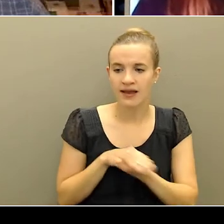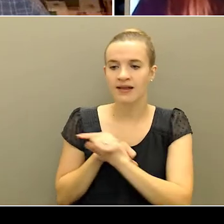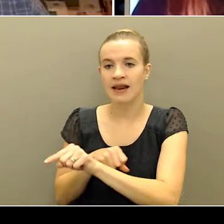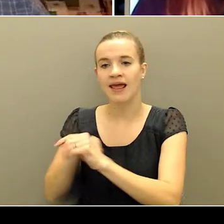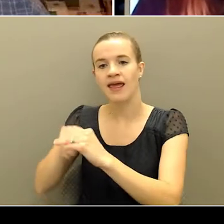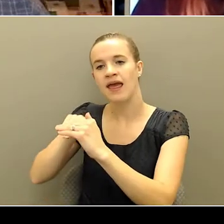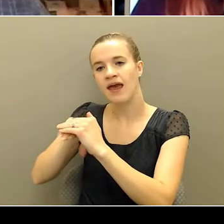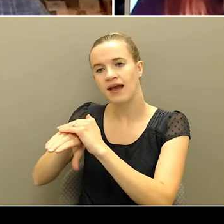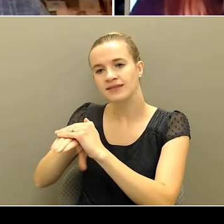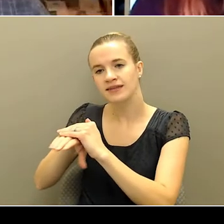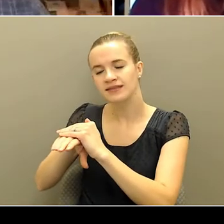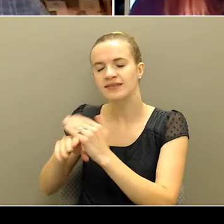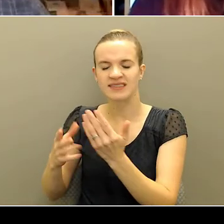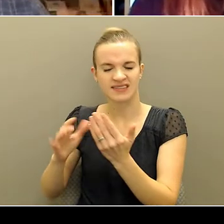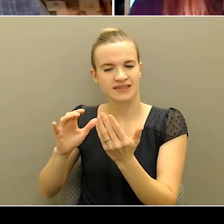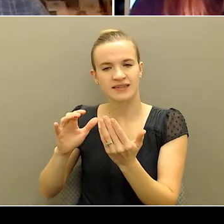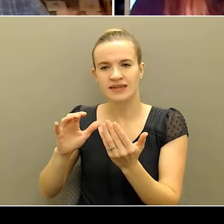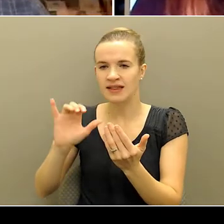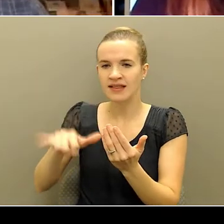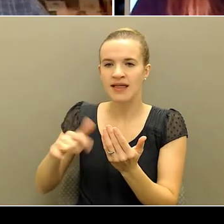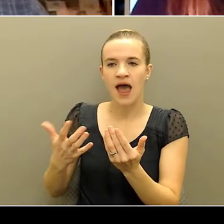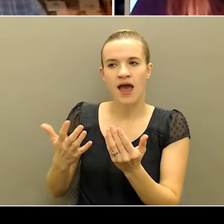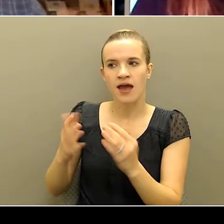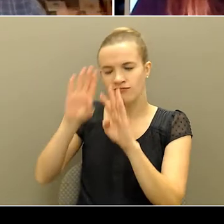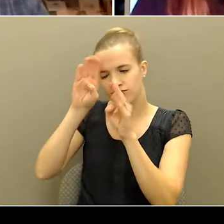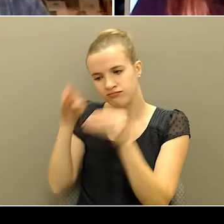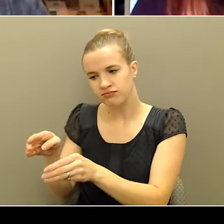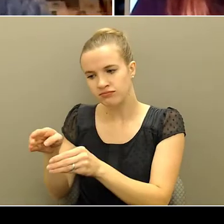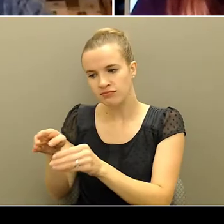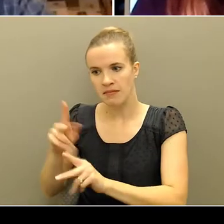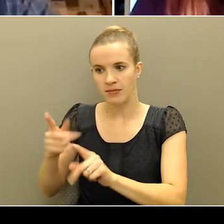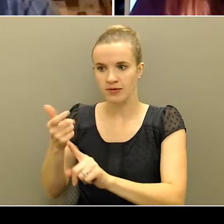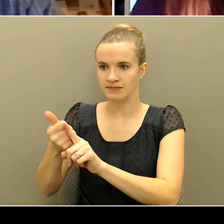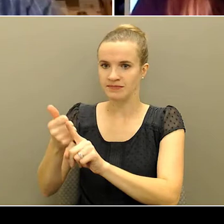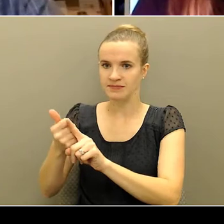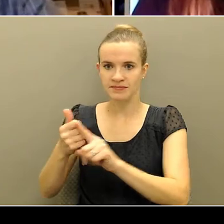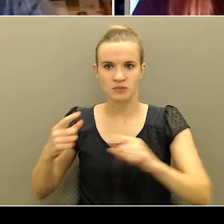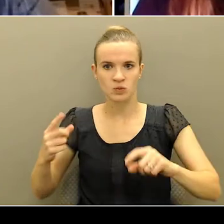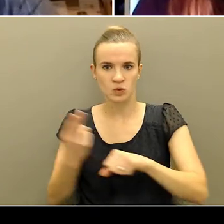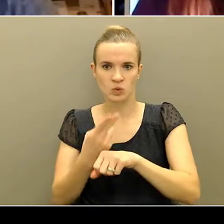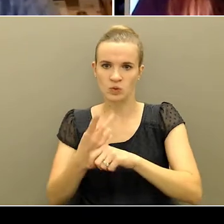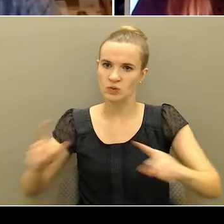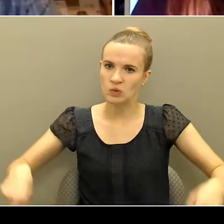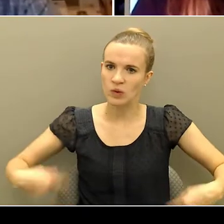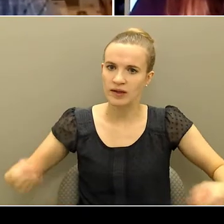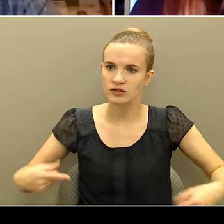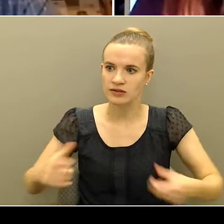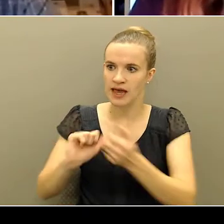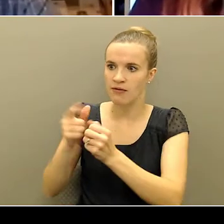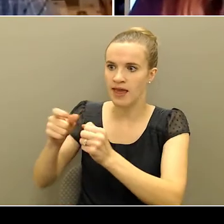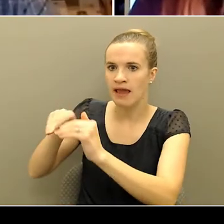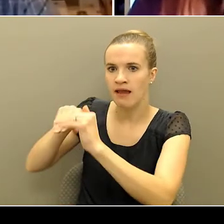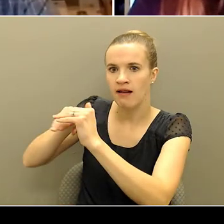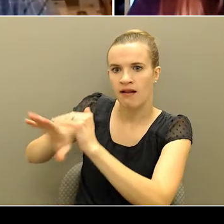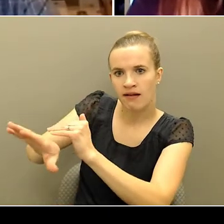between those. Inclusion is more it's, it's simple, you know, it's, it's kind